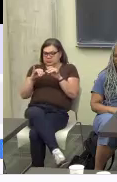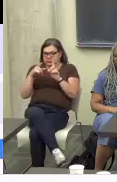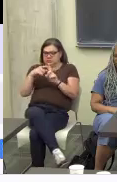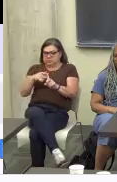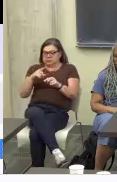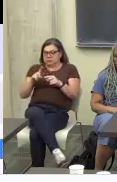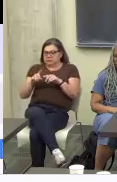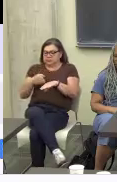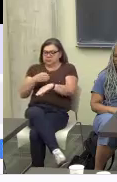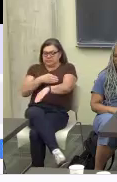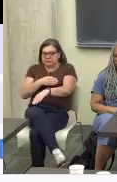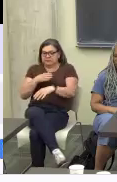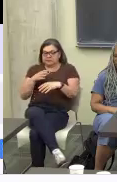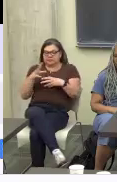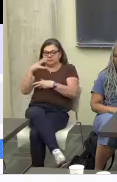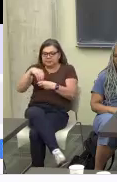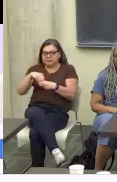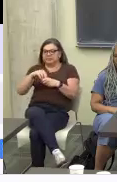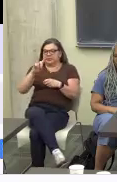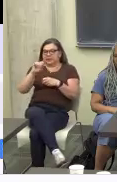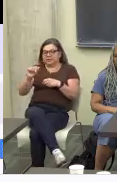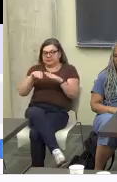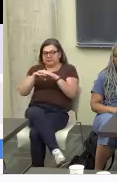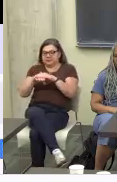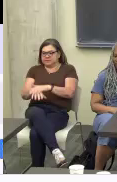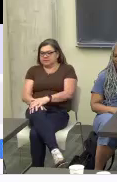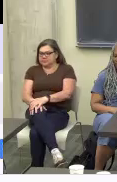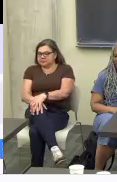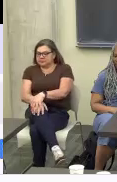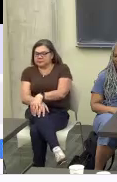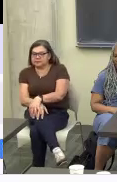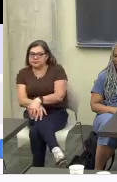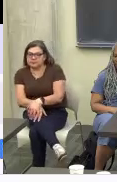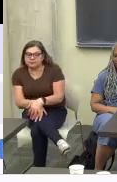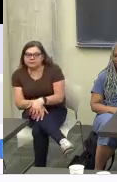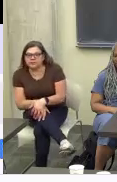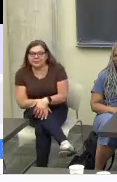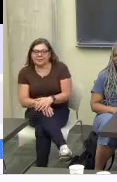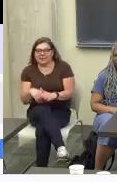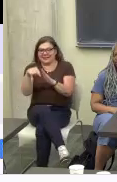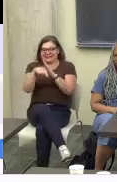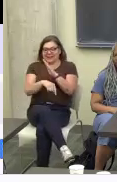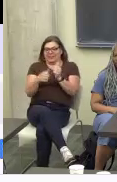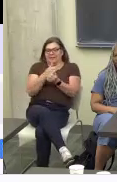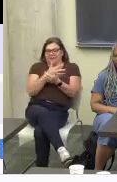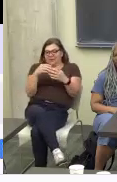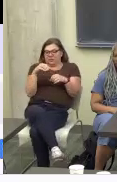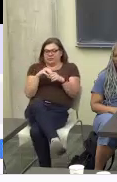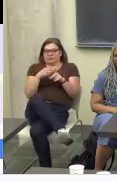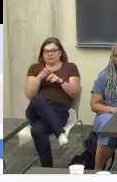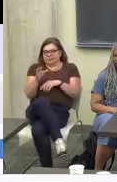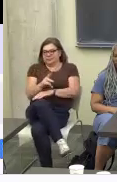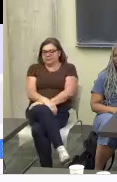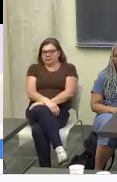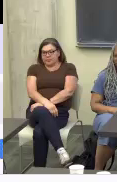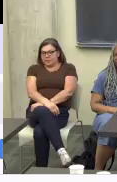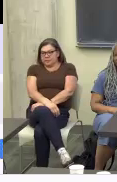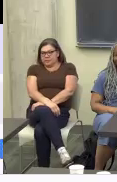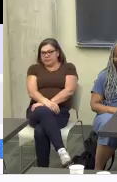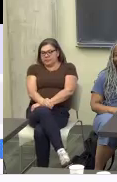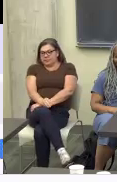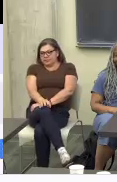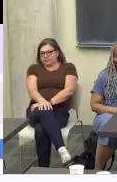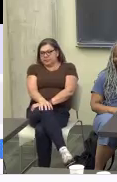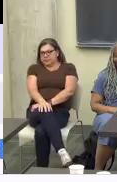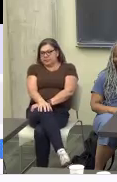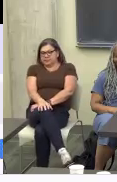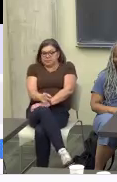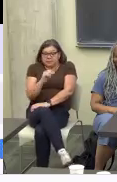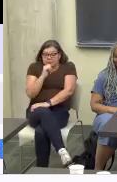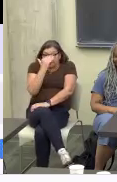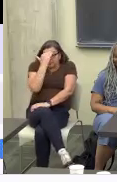And disability access. And the depth of experience of everybody in this field like don't even know.